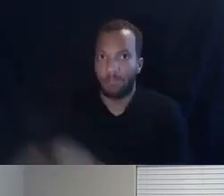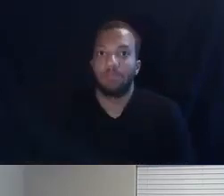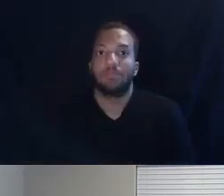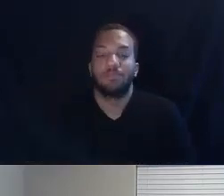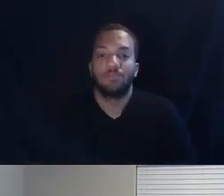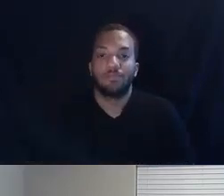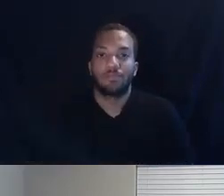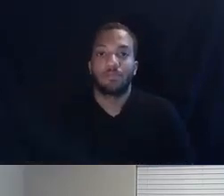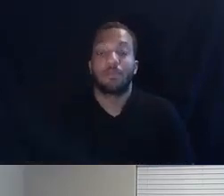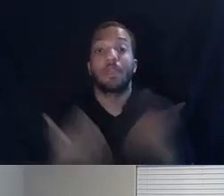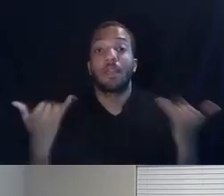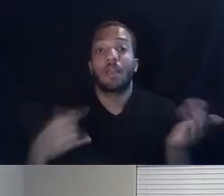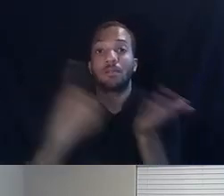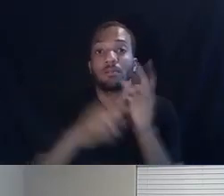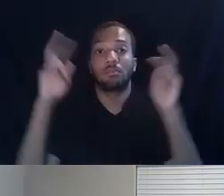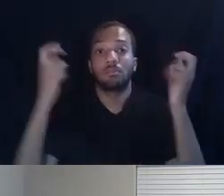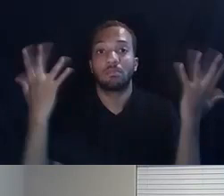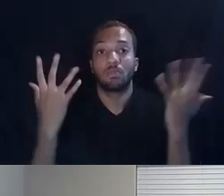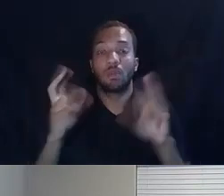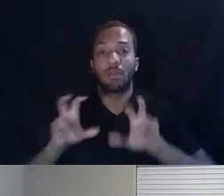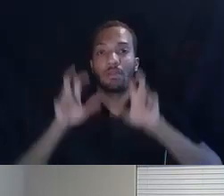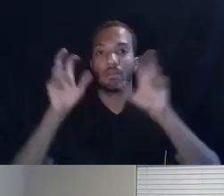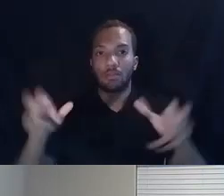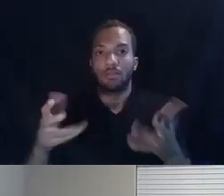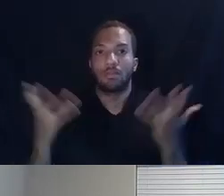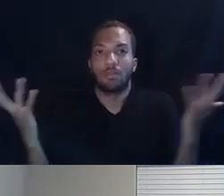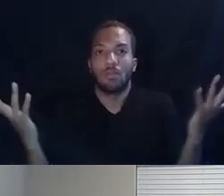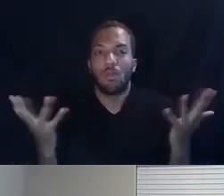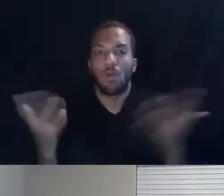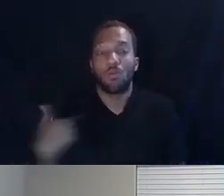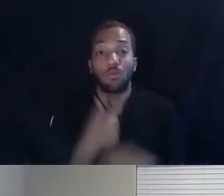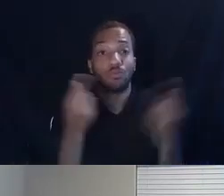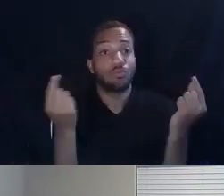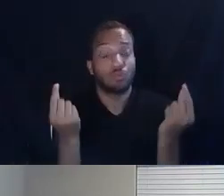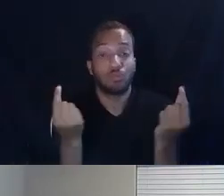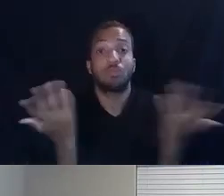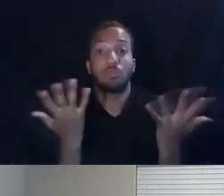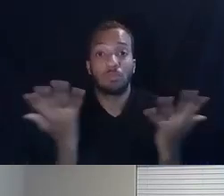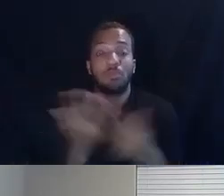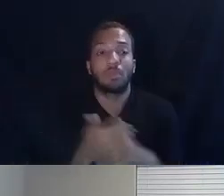is often seen as the cash and the end reimbursed care. But there are essentially 10 reportable